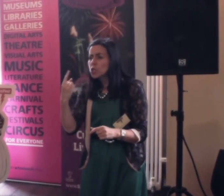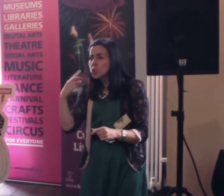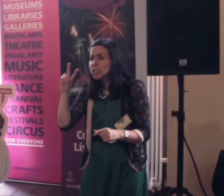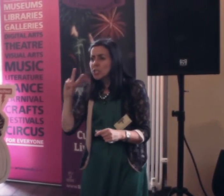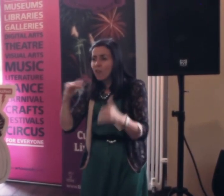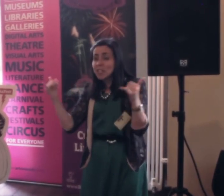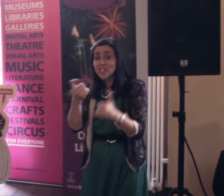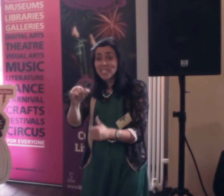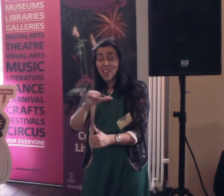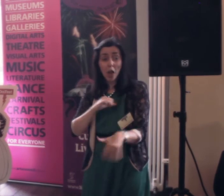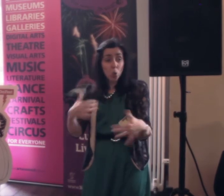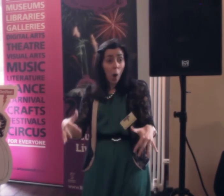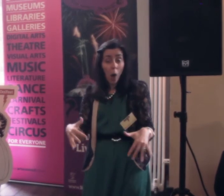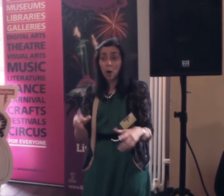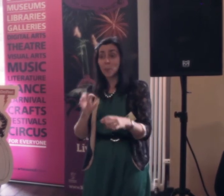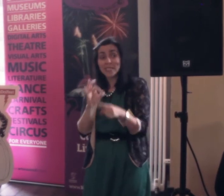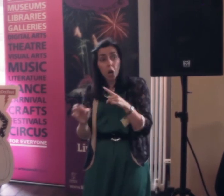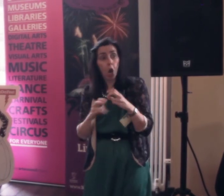which is great, particularly new visitors to our city